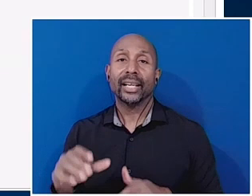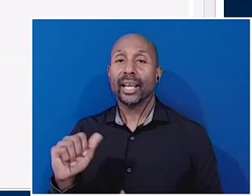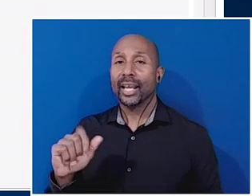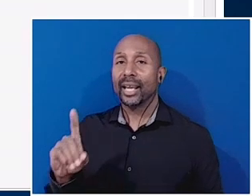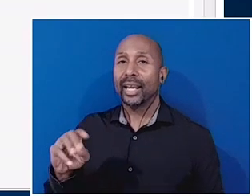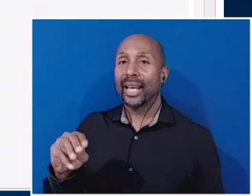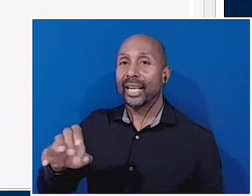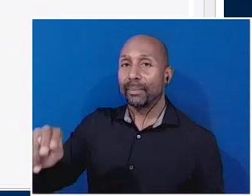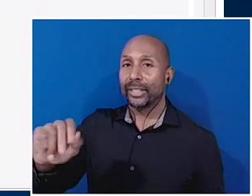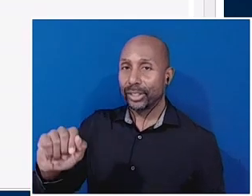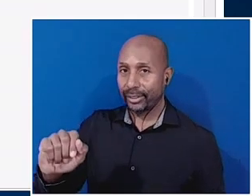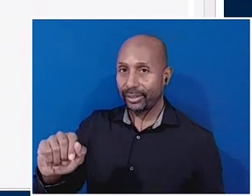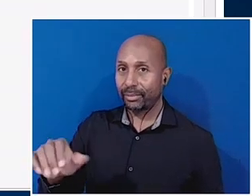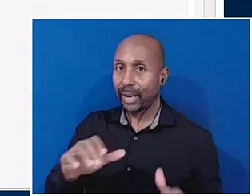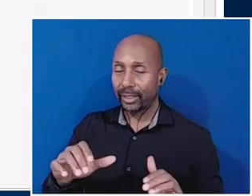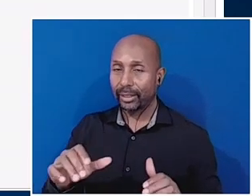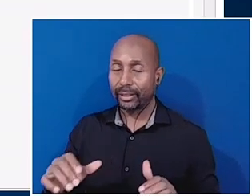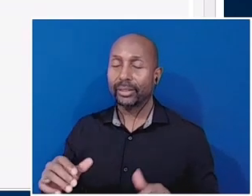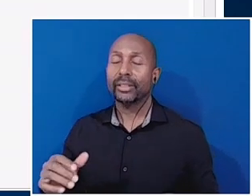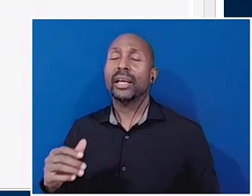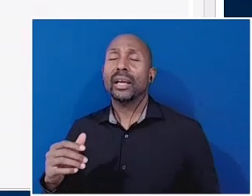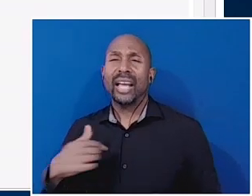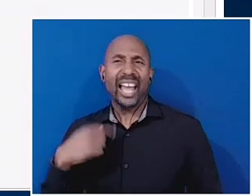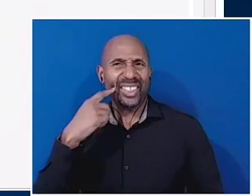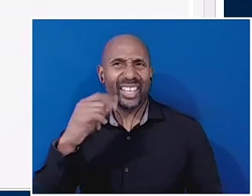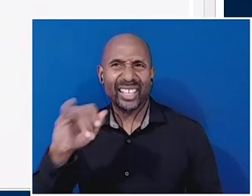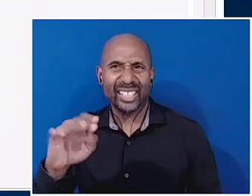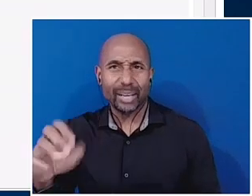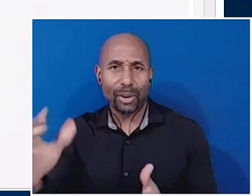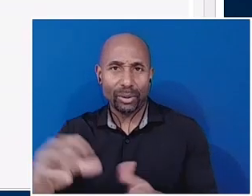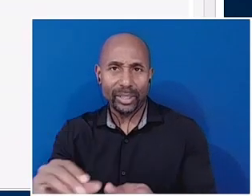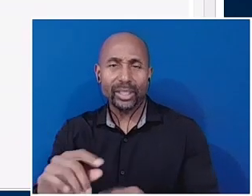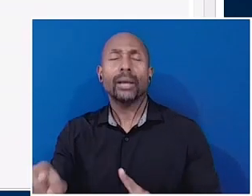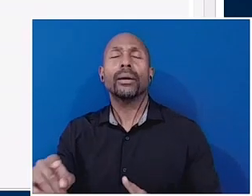if. If an accrediting agency is conducting